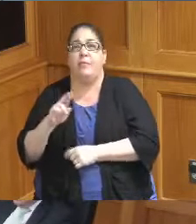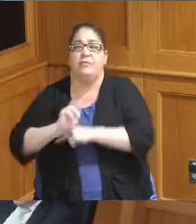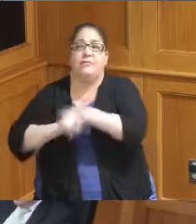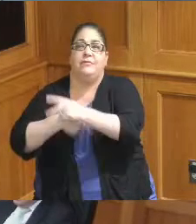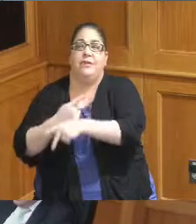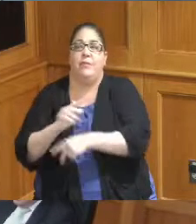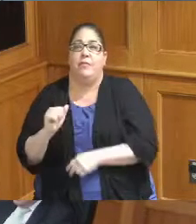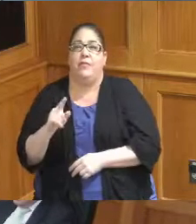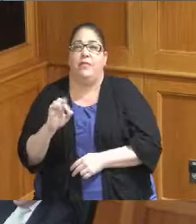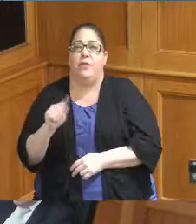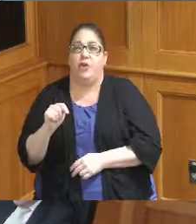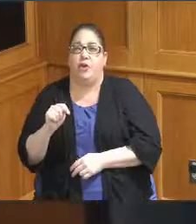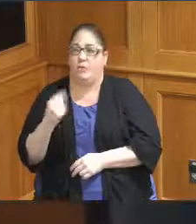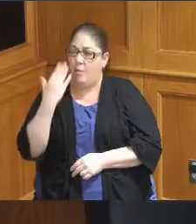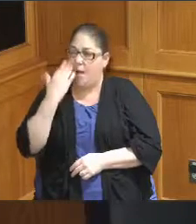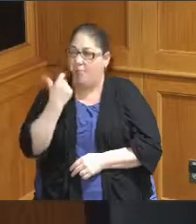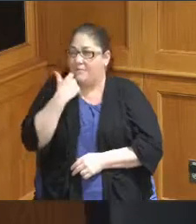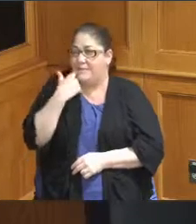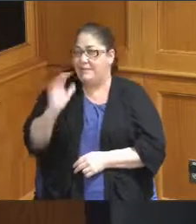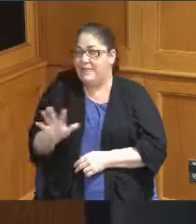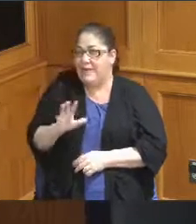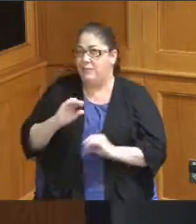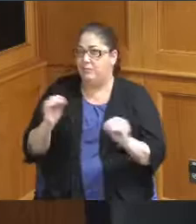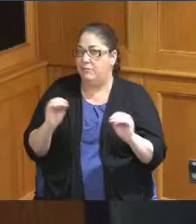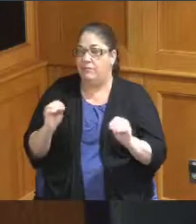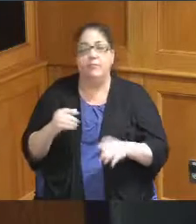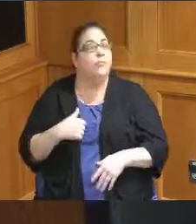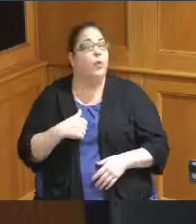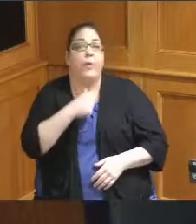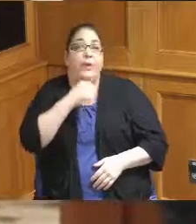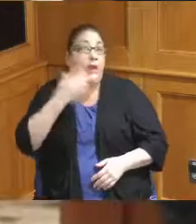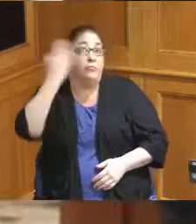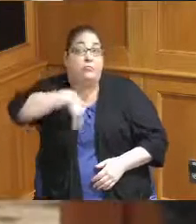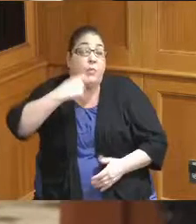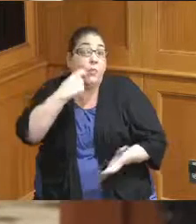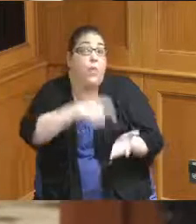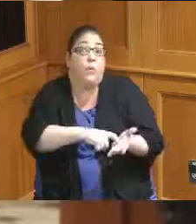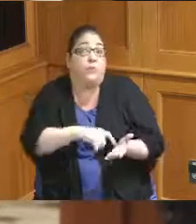Sunday in this scenario we did not recognize the the outage because of the the nature of